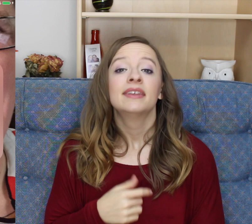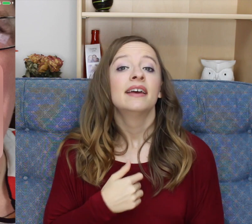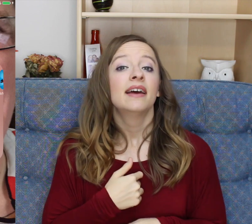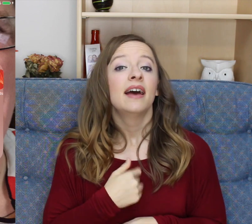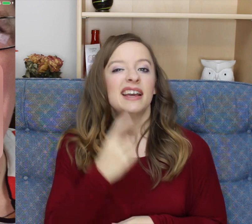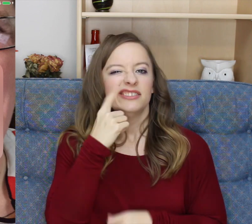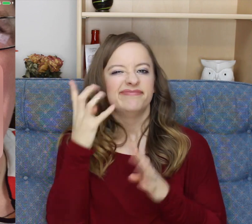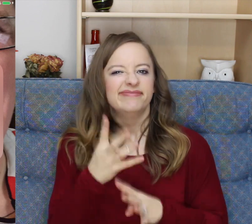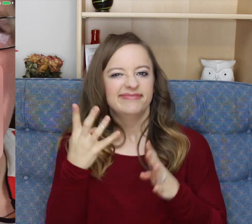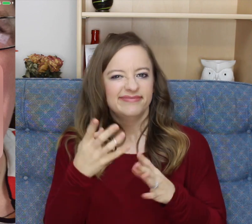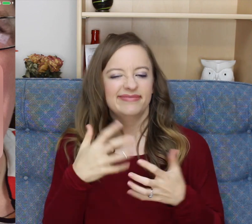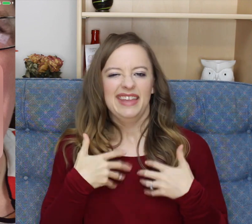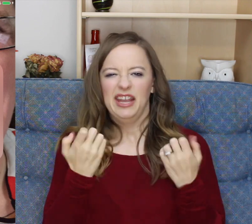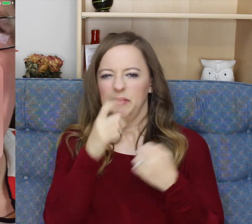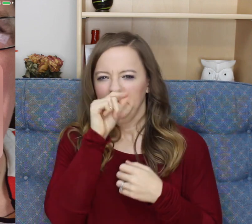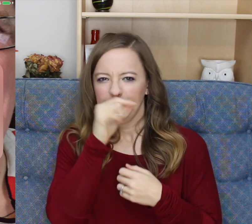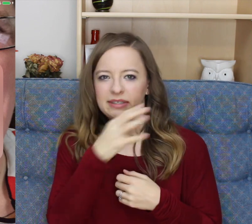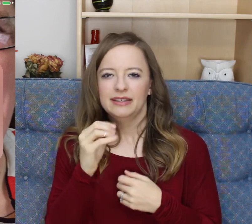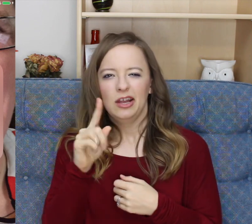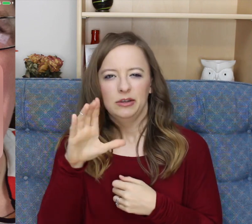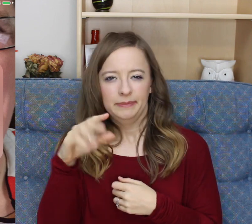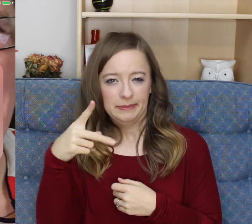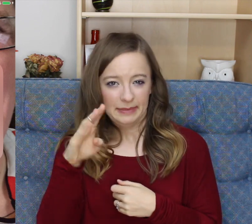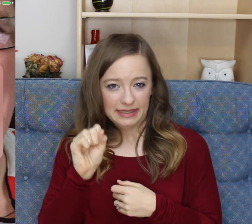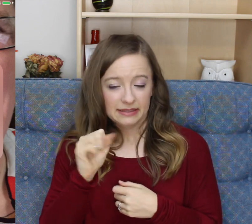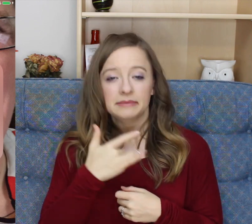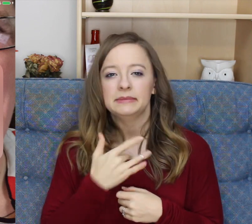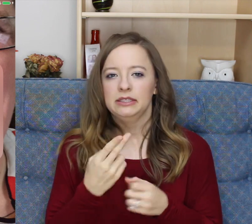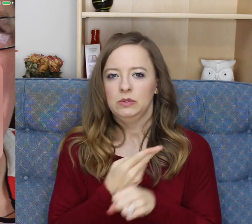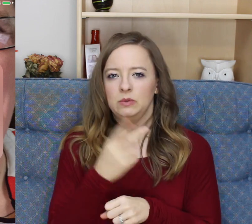Angry Birds, and the 100 Pics. I mostly use Toy Blast,